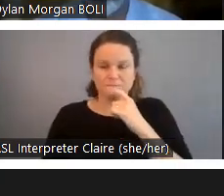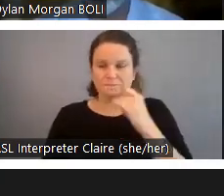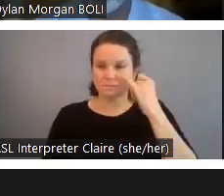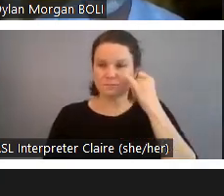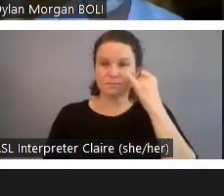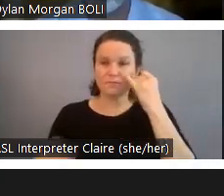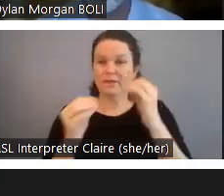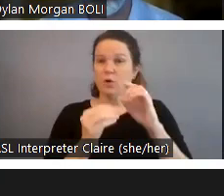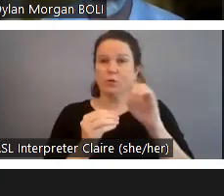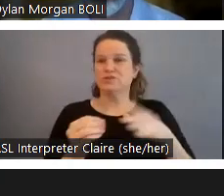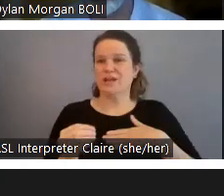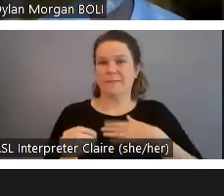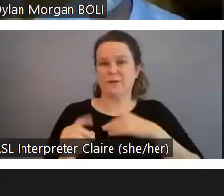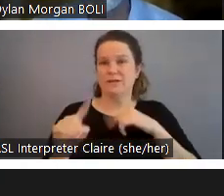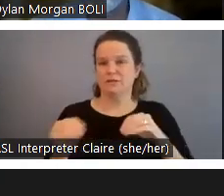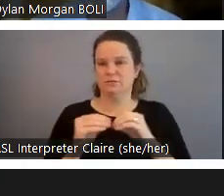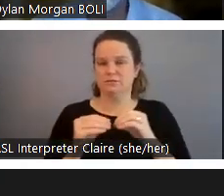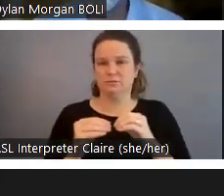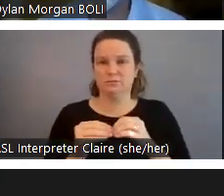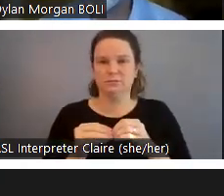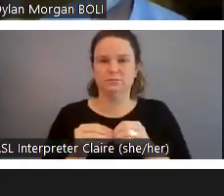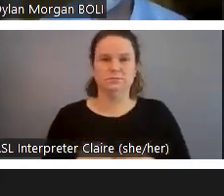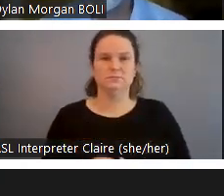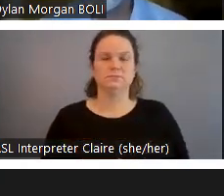grab that train again and see if I can answer it.